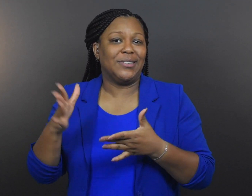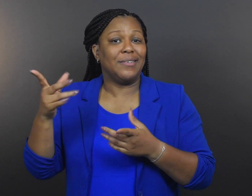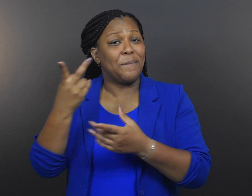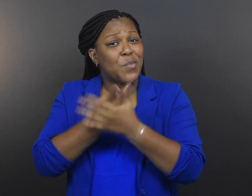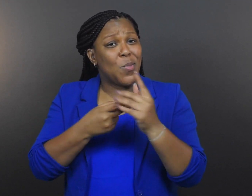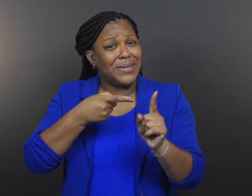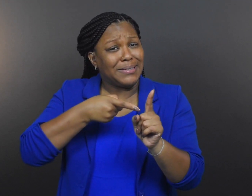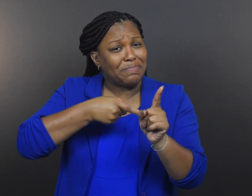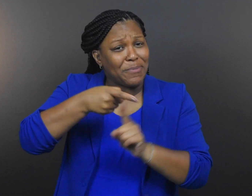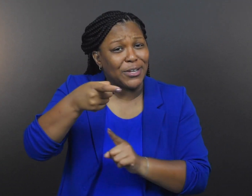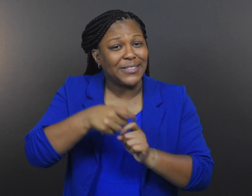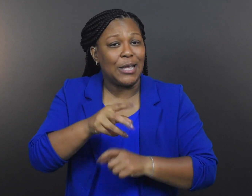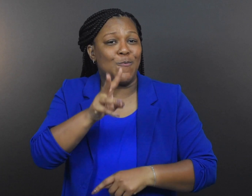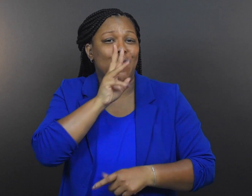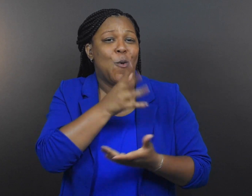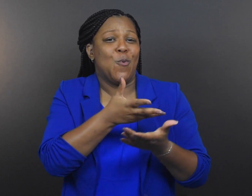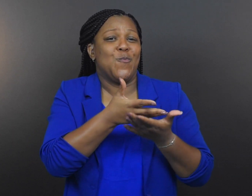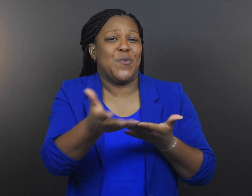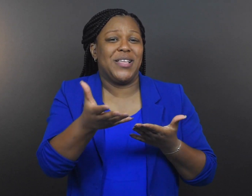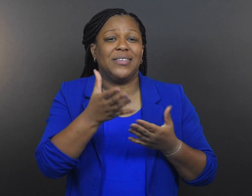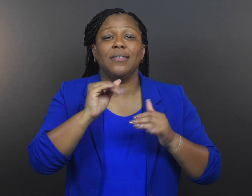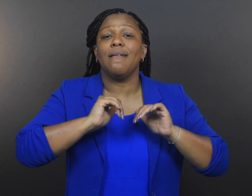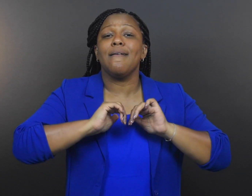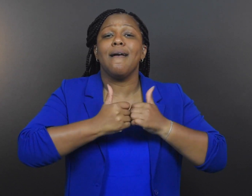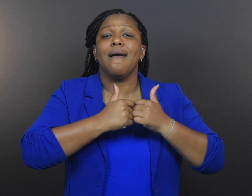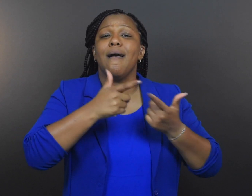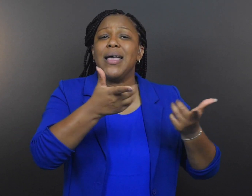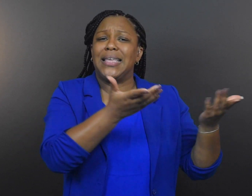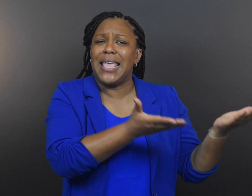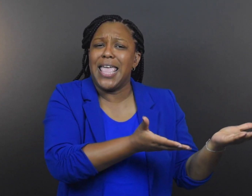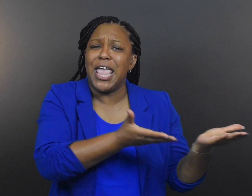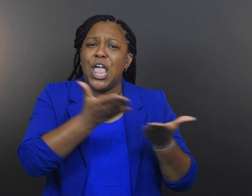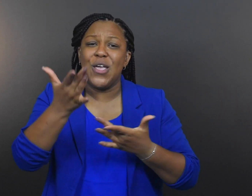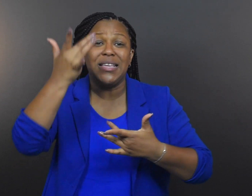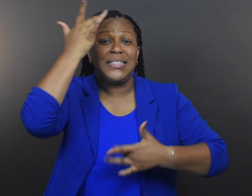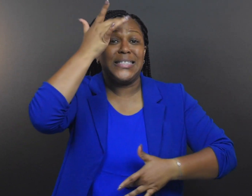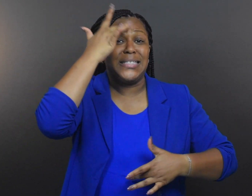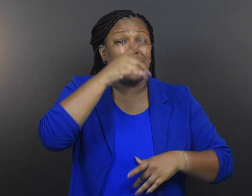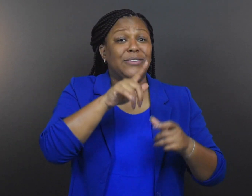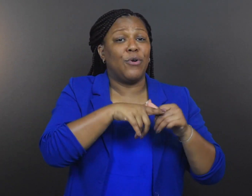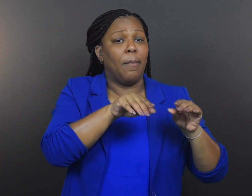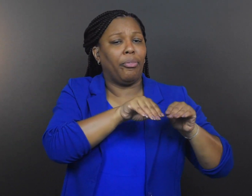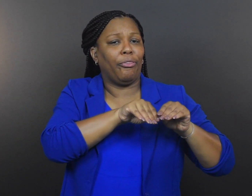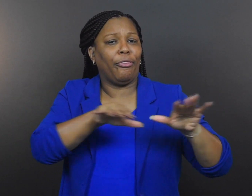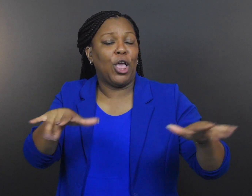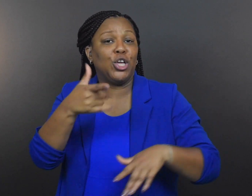are specialists in wastewater and how it can carry disease-causing germs.